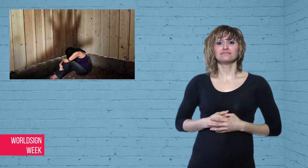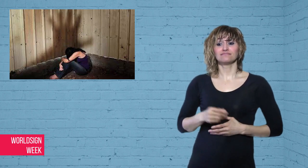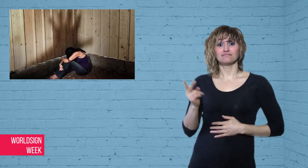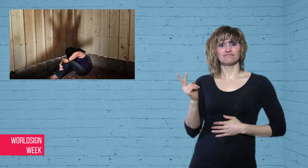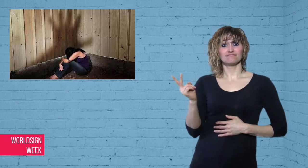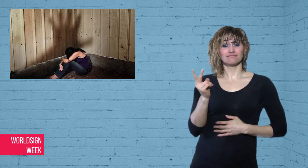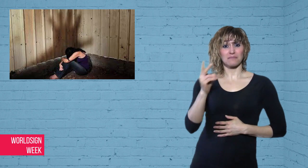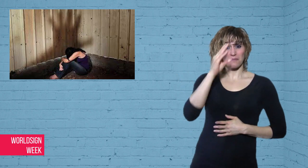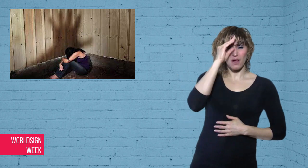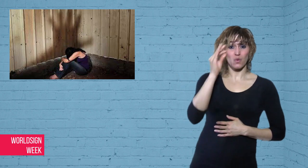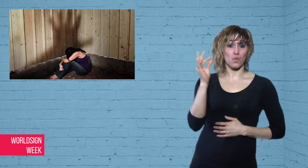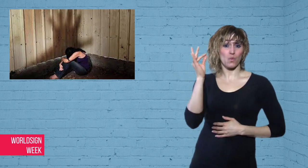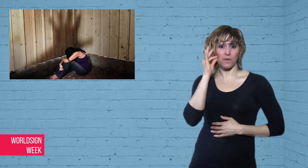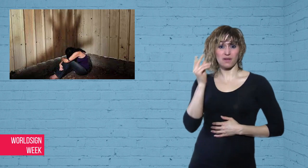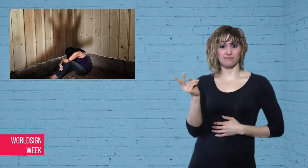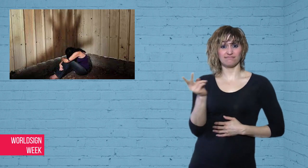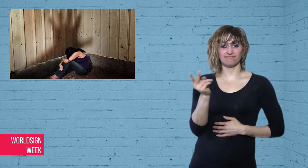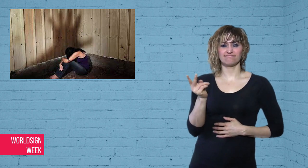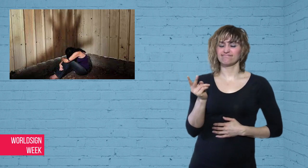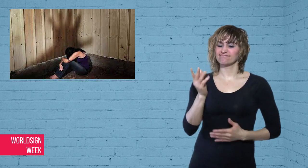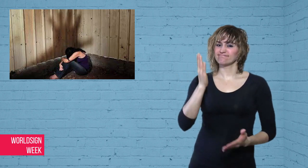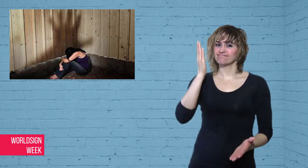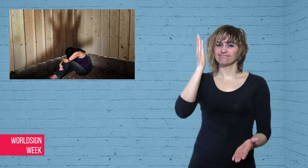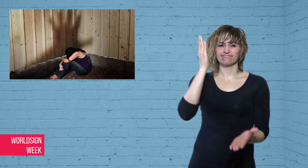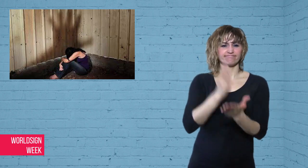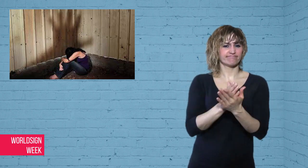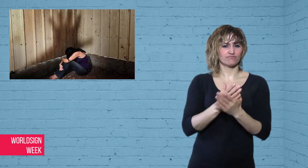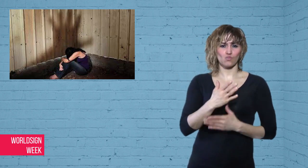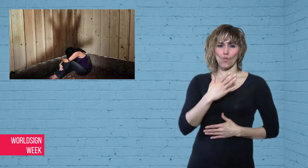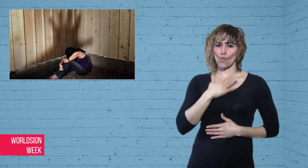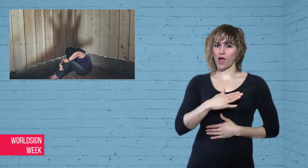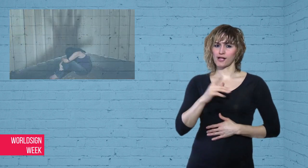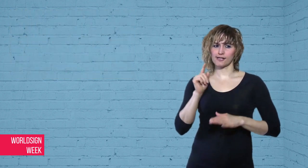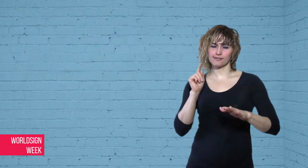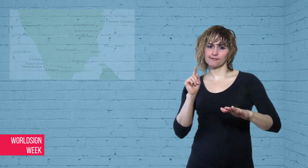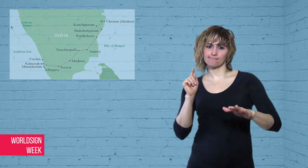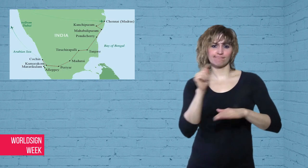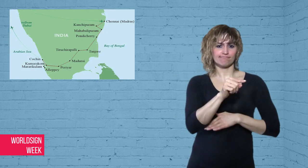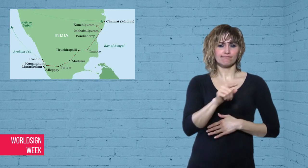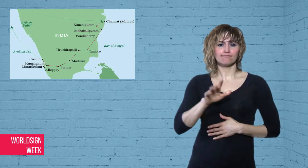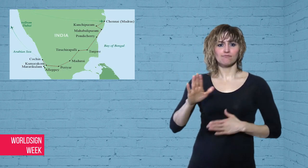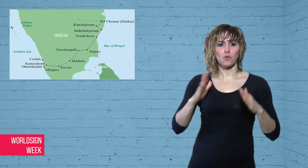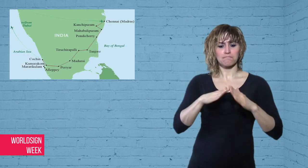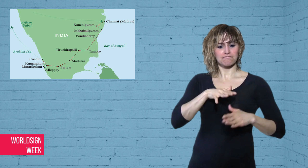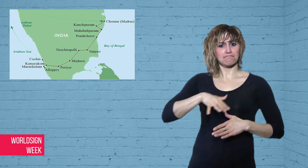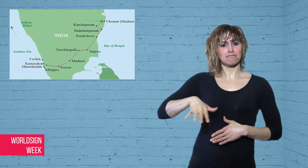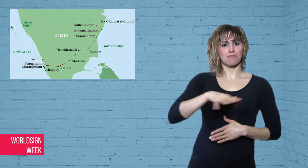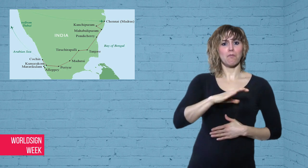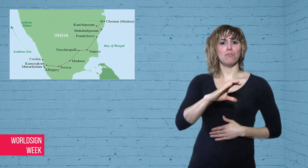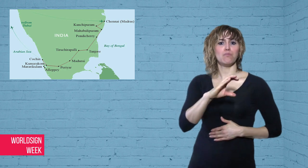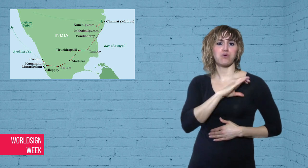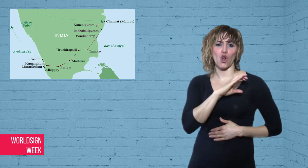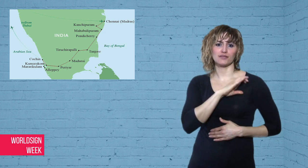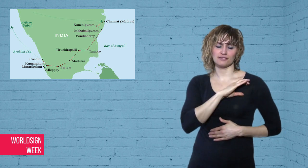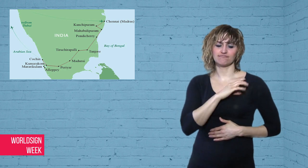see his wife hurt. The couple later filed a complaint